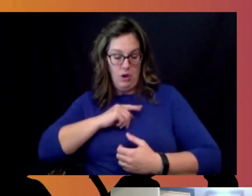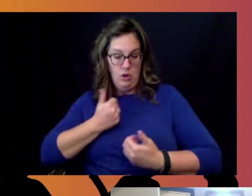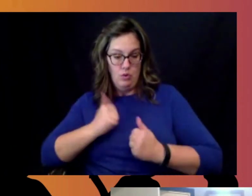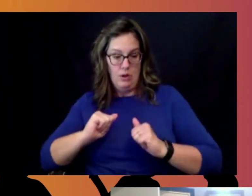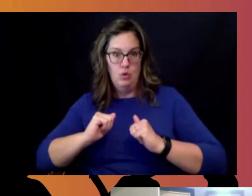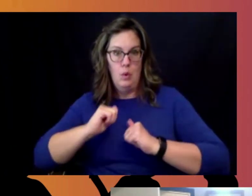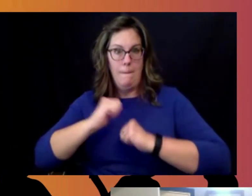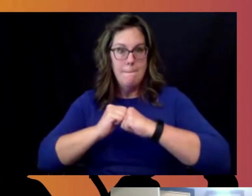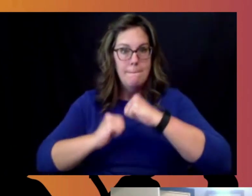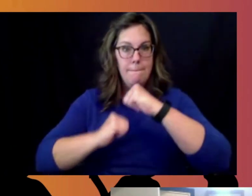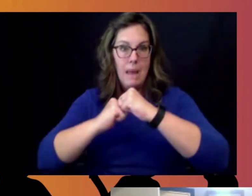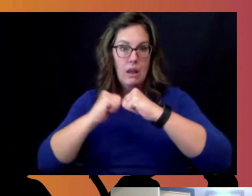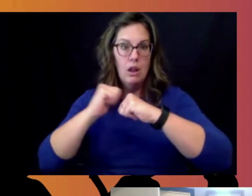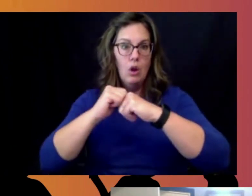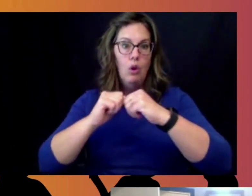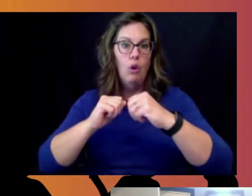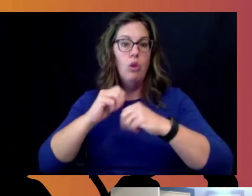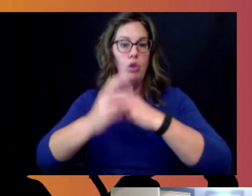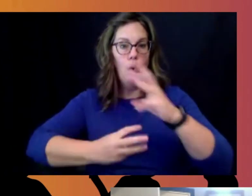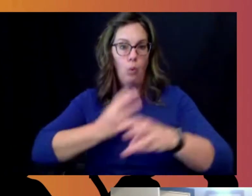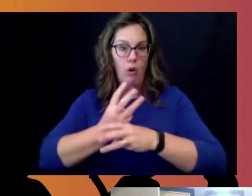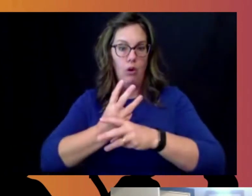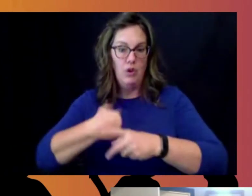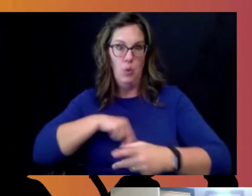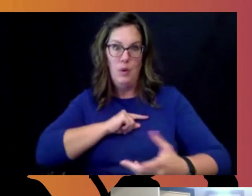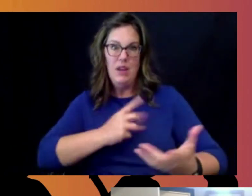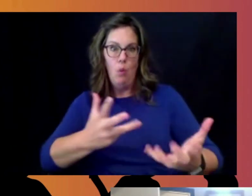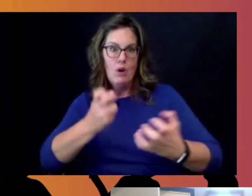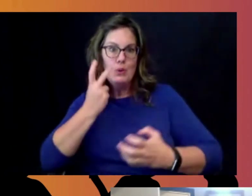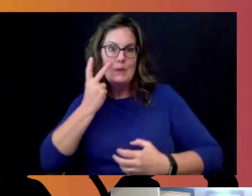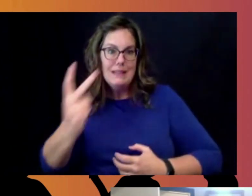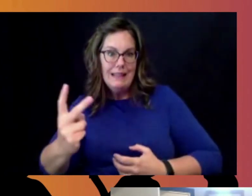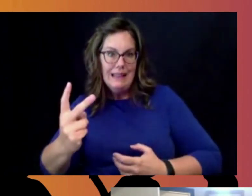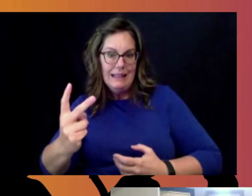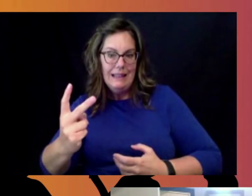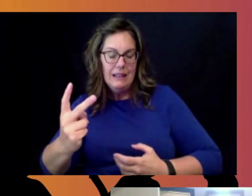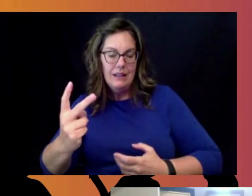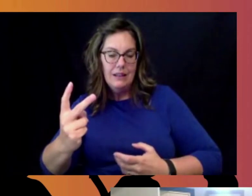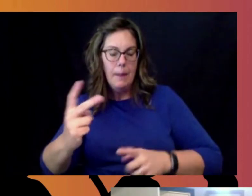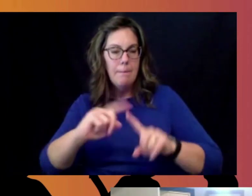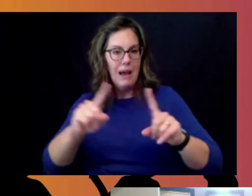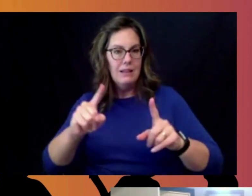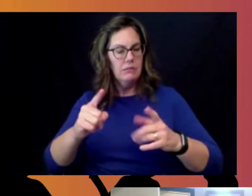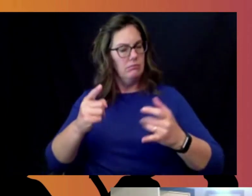we really try to embrace the idea that that world is here now we need to live our lives